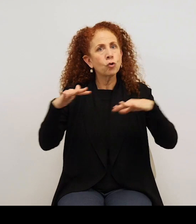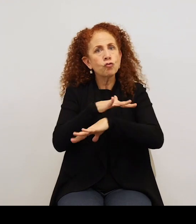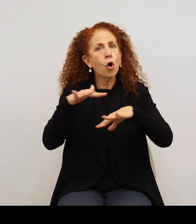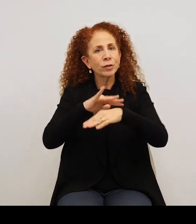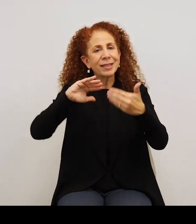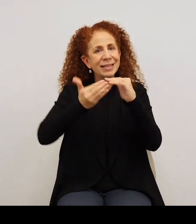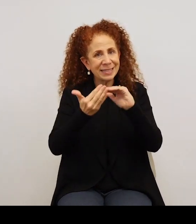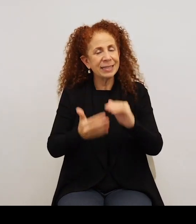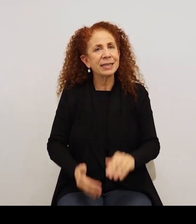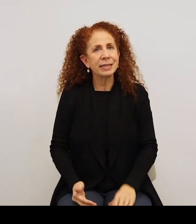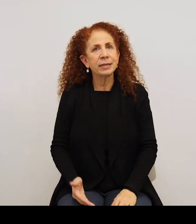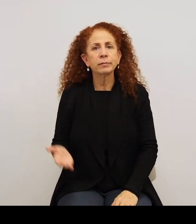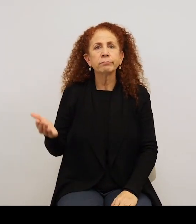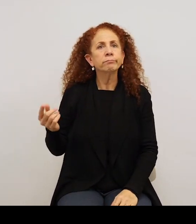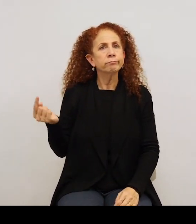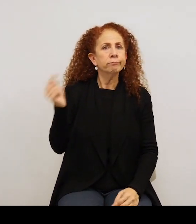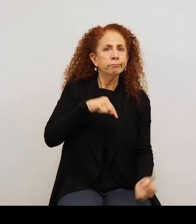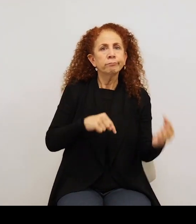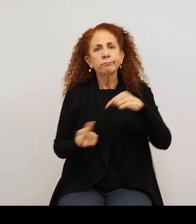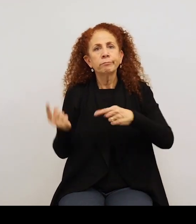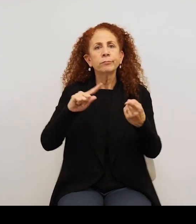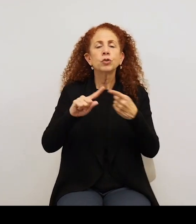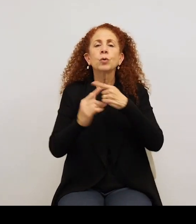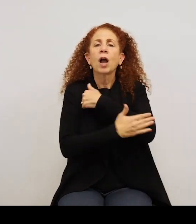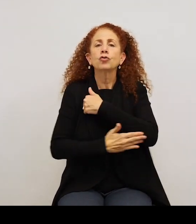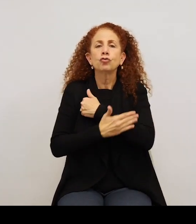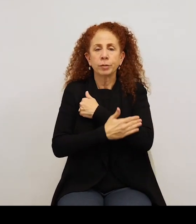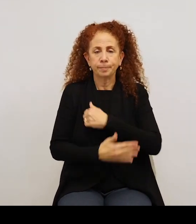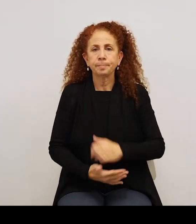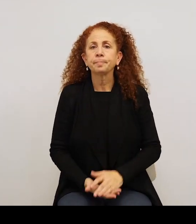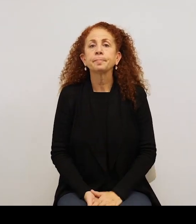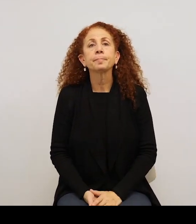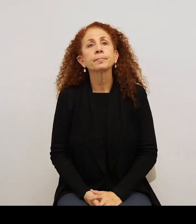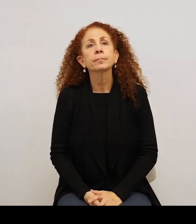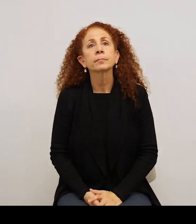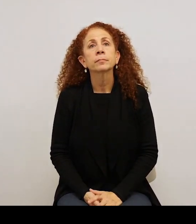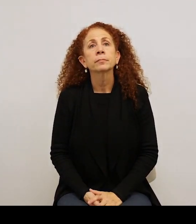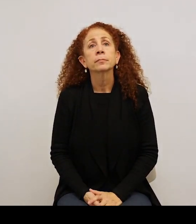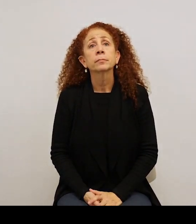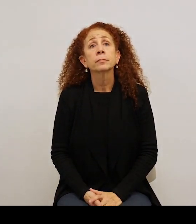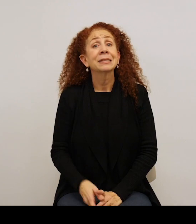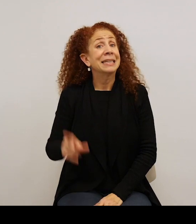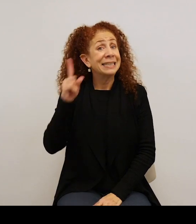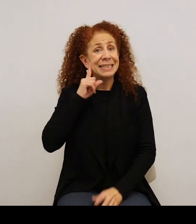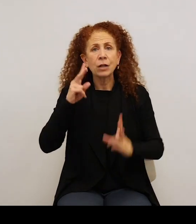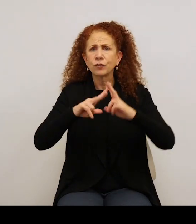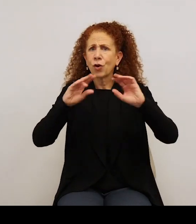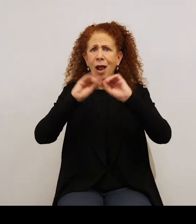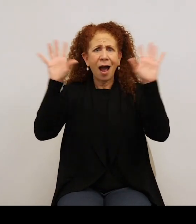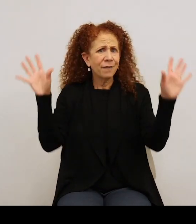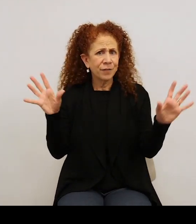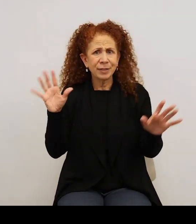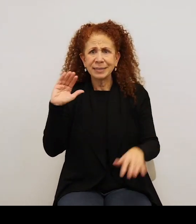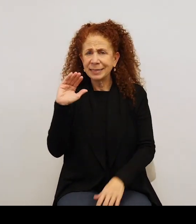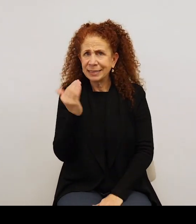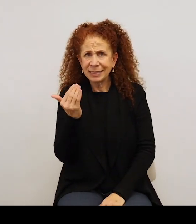and into and back and forth to the countryside. And it sounds all very obvious. I mean, in a way, it sounds like, well,